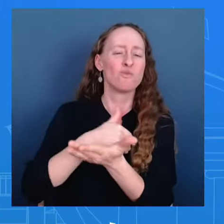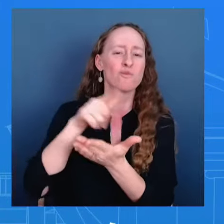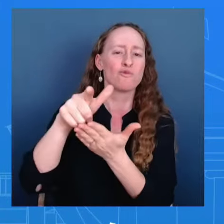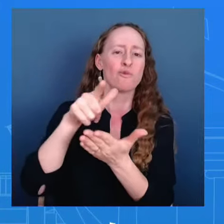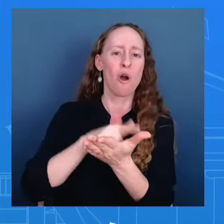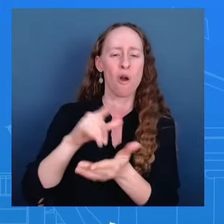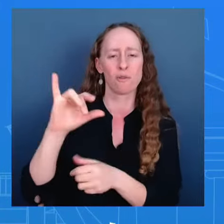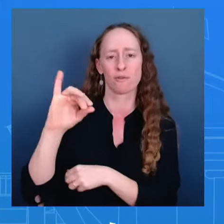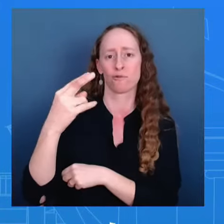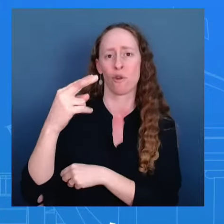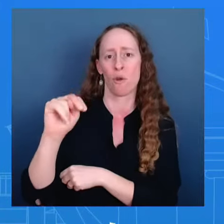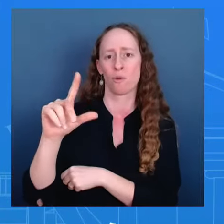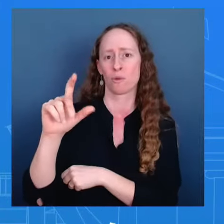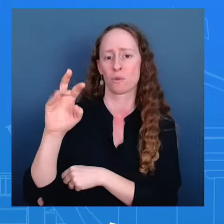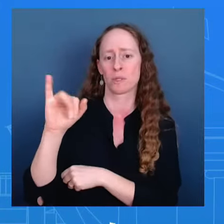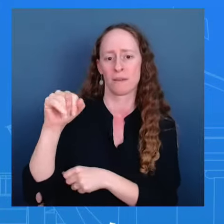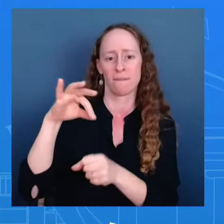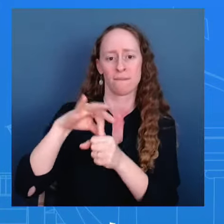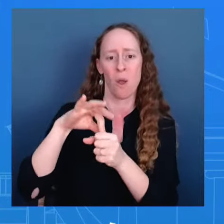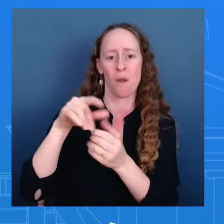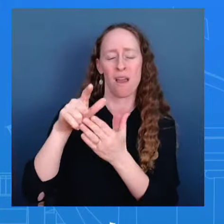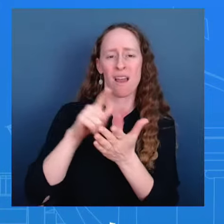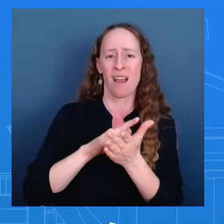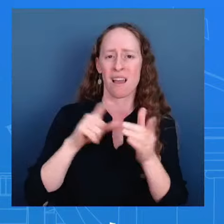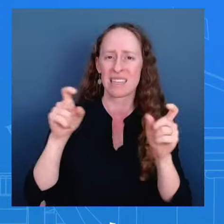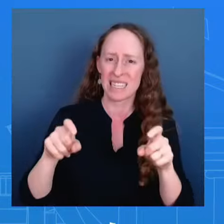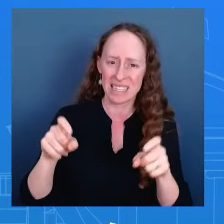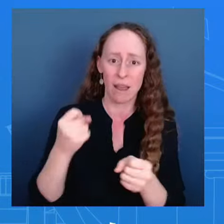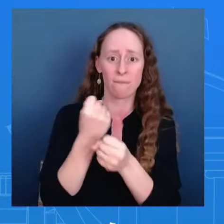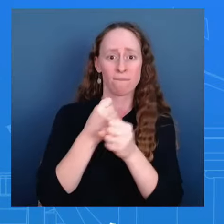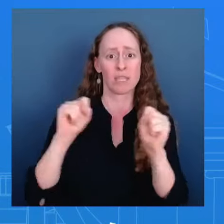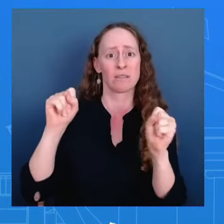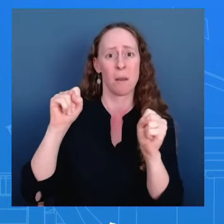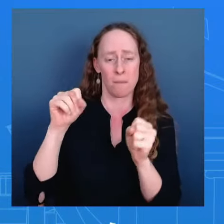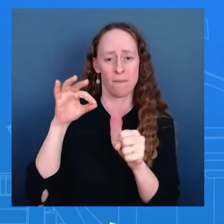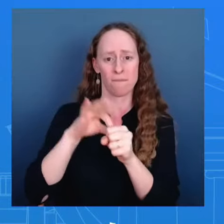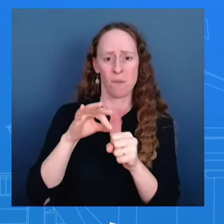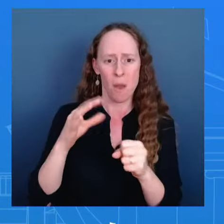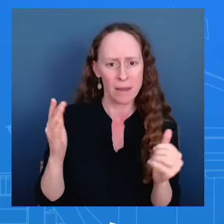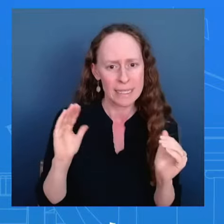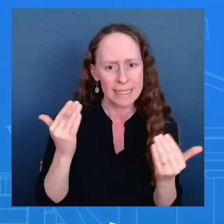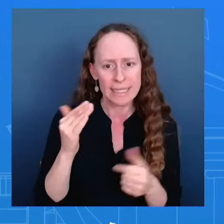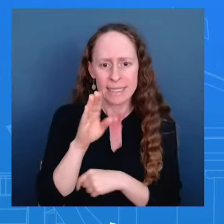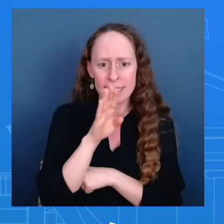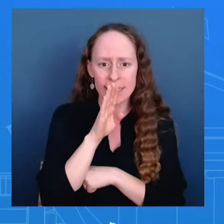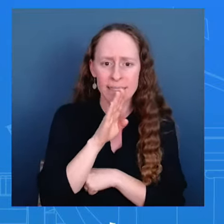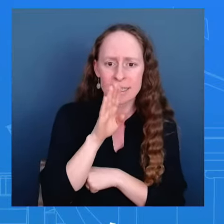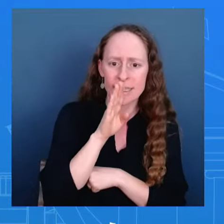that this president has condemned, does the president have faith in this court? Does he have faith in the court?